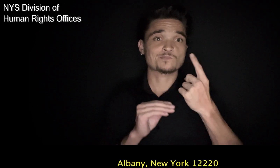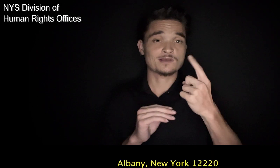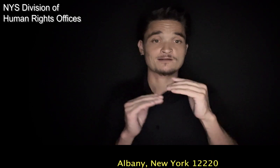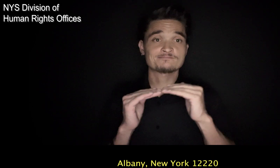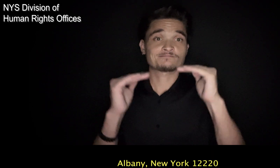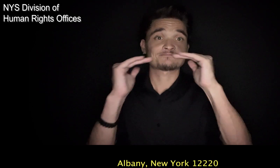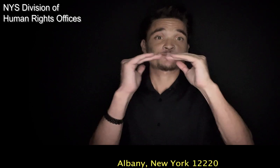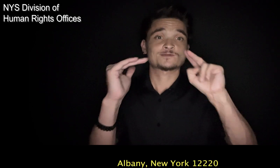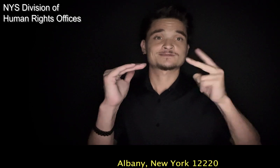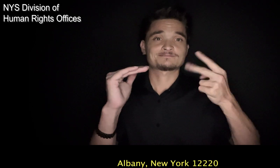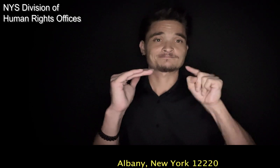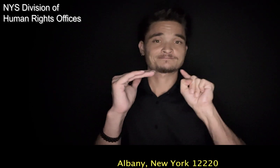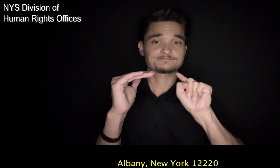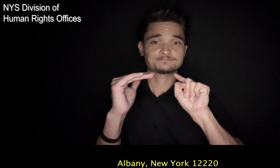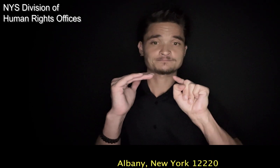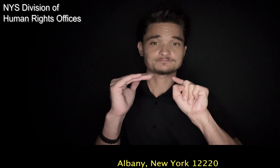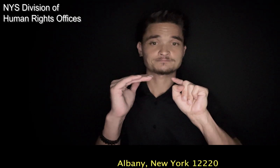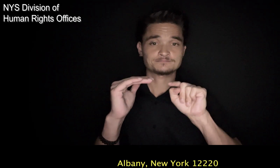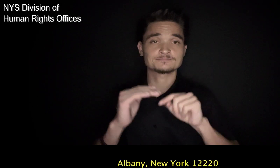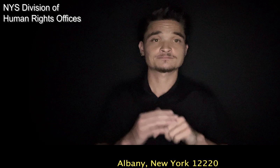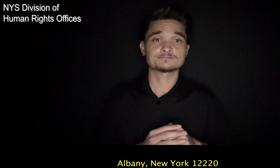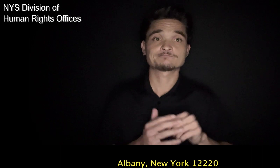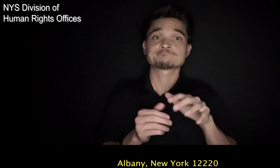Albany, New York 12220